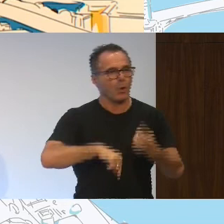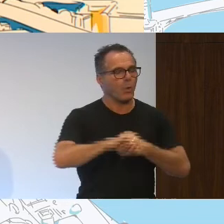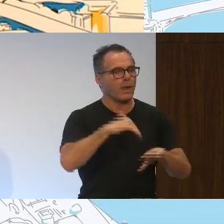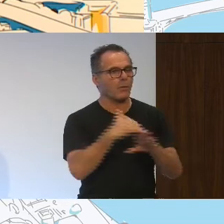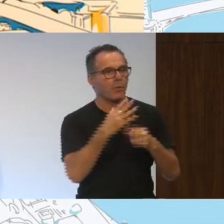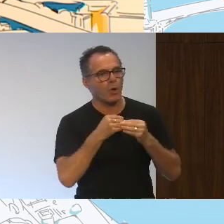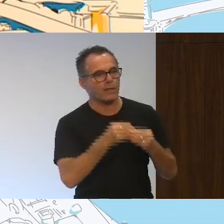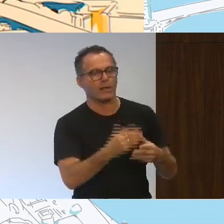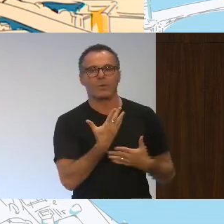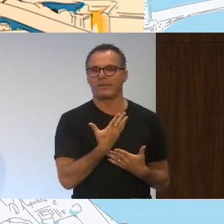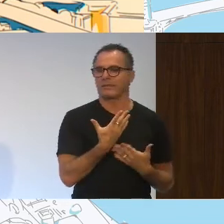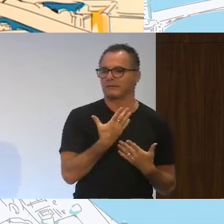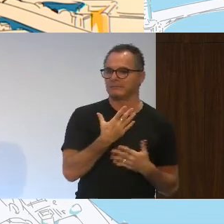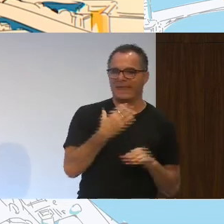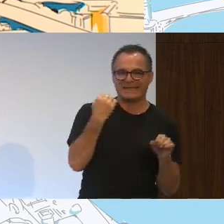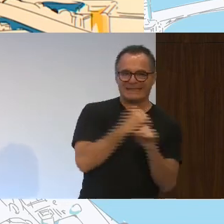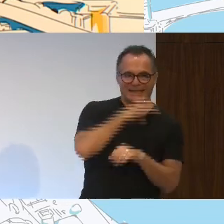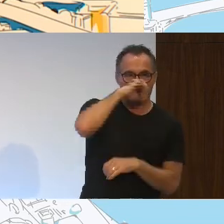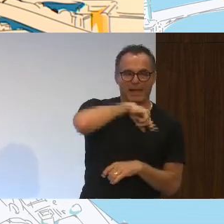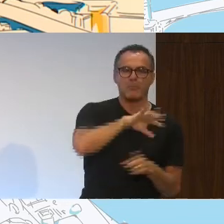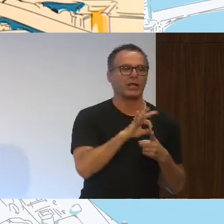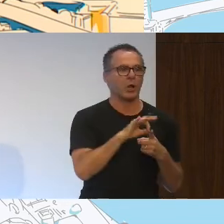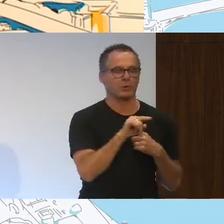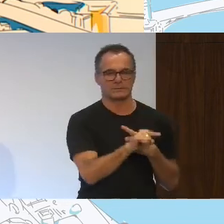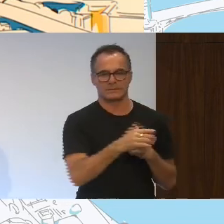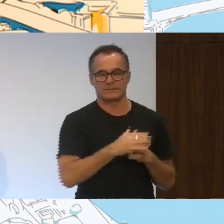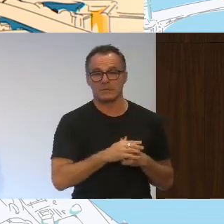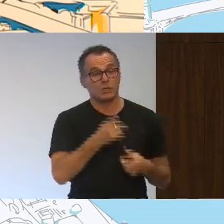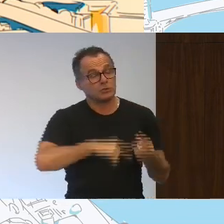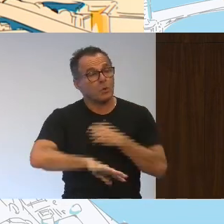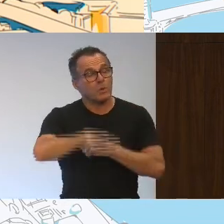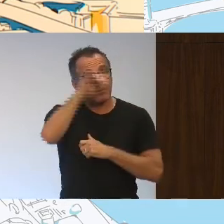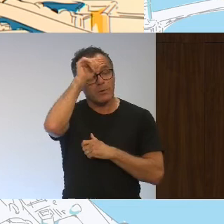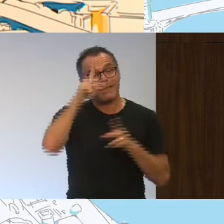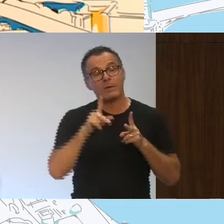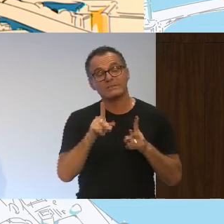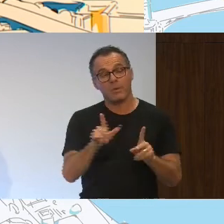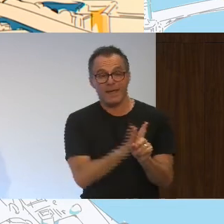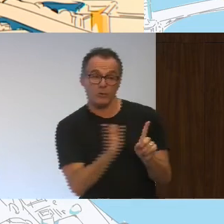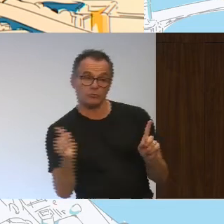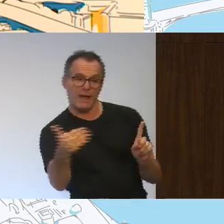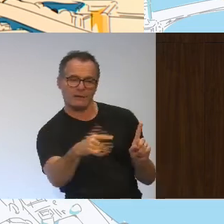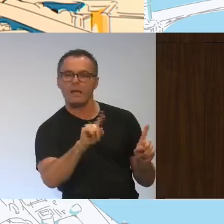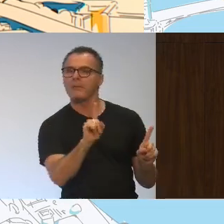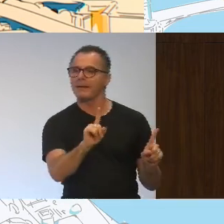guinea pig, poly polyclonal. So we were aware that there was a way around it. But you just had to get people interested enough